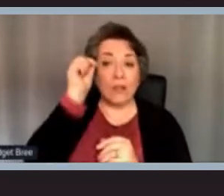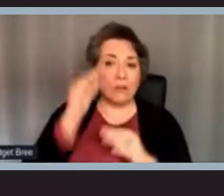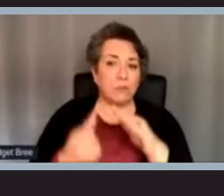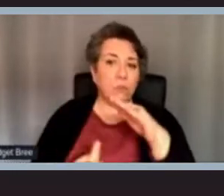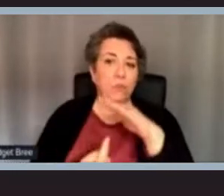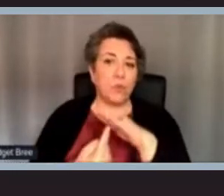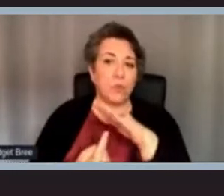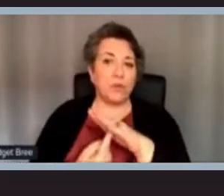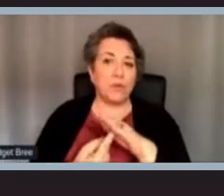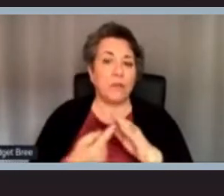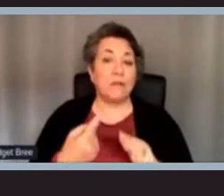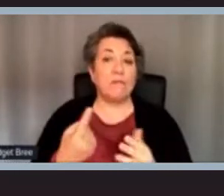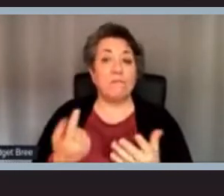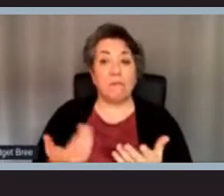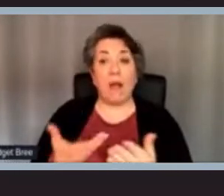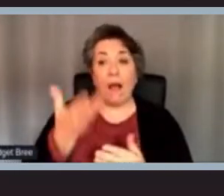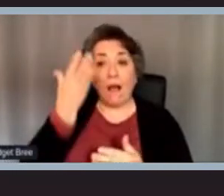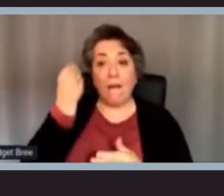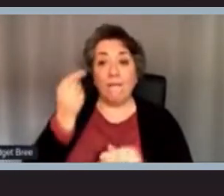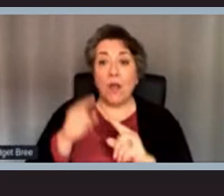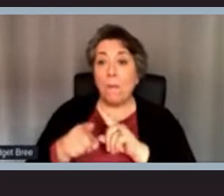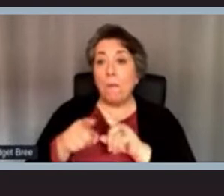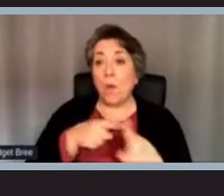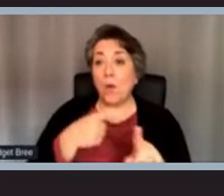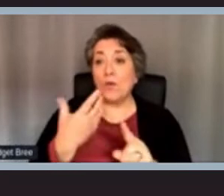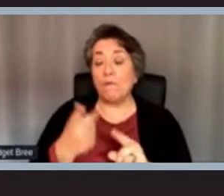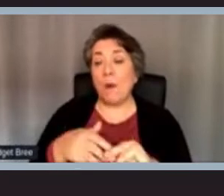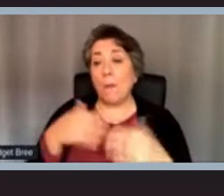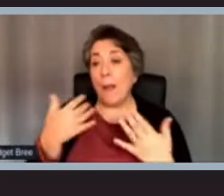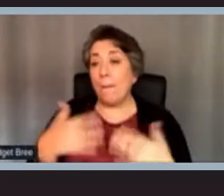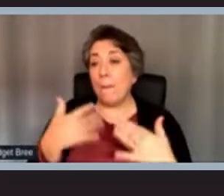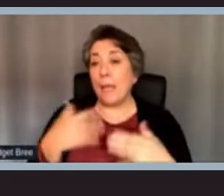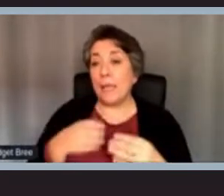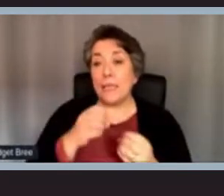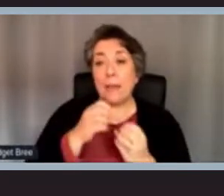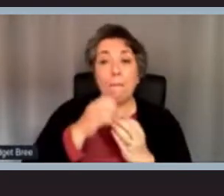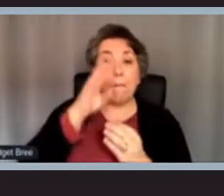I’ve learnt the most from amazing blogs by people like Adrian Roselli, Eric Eggert,